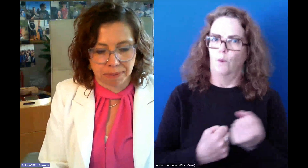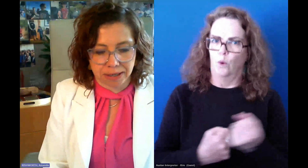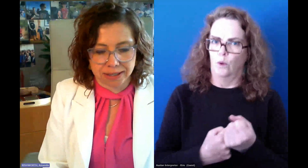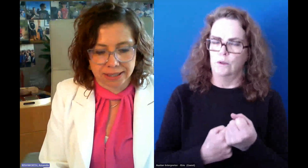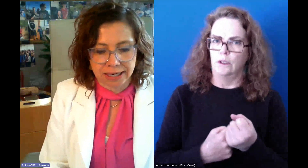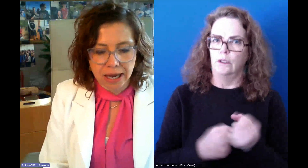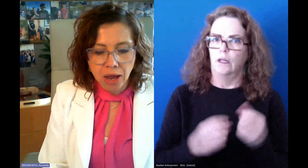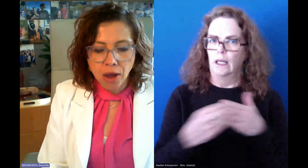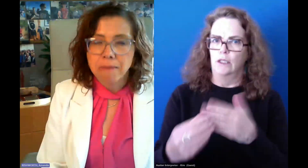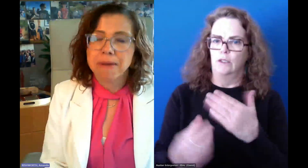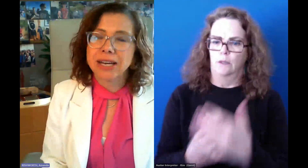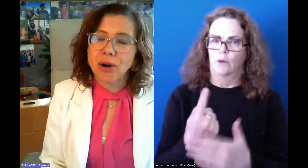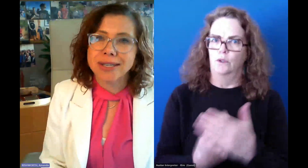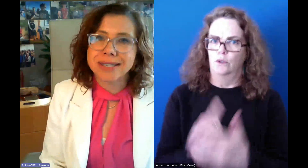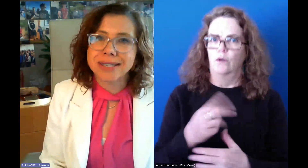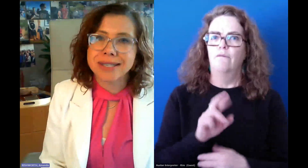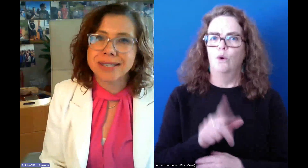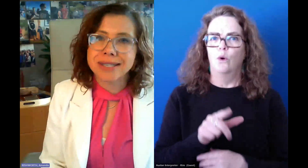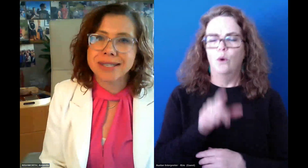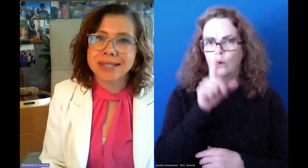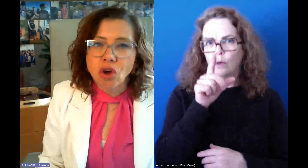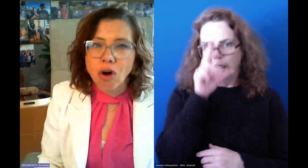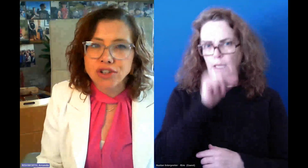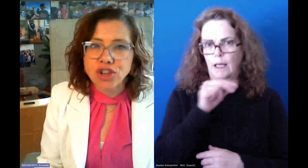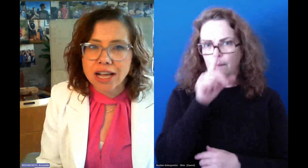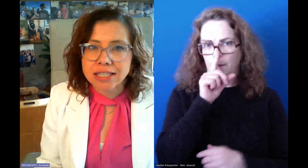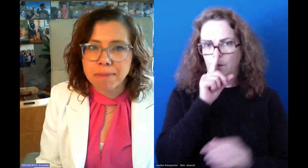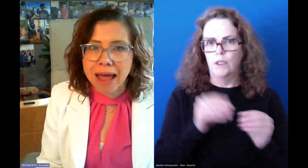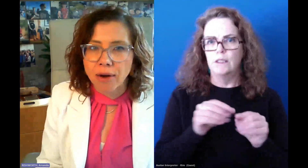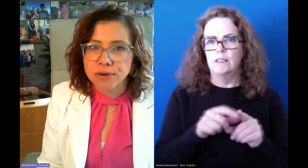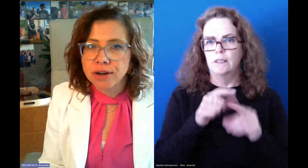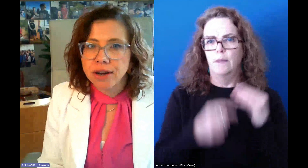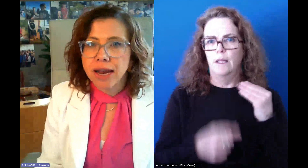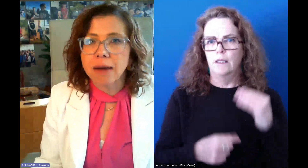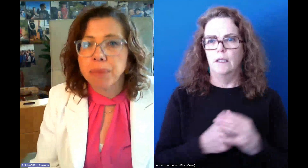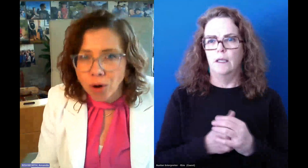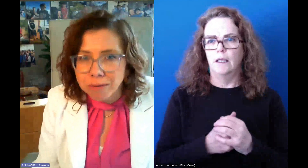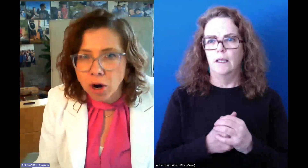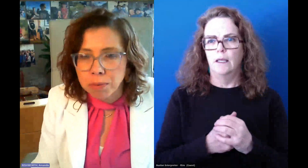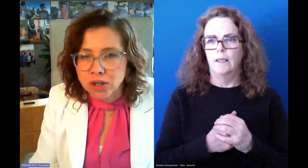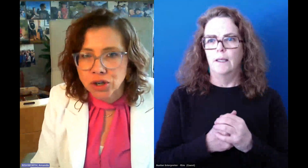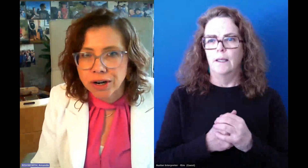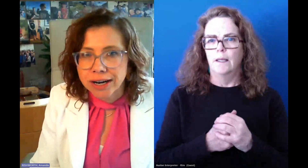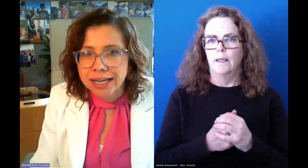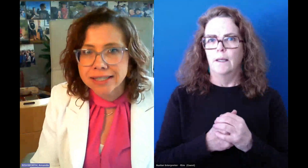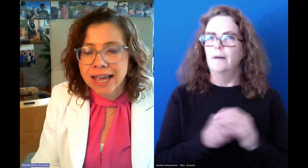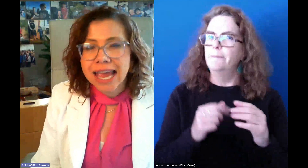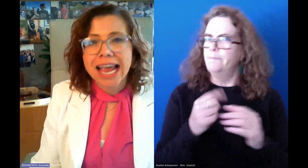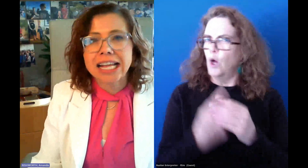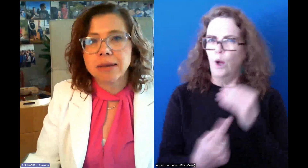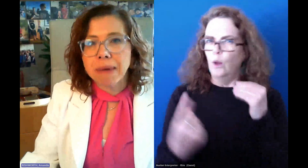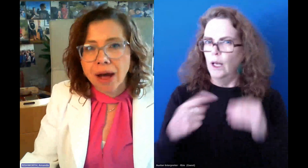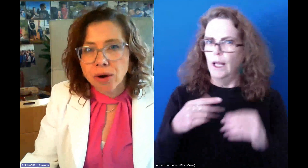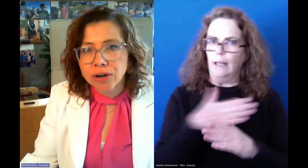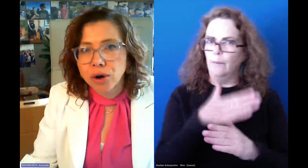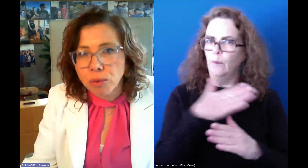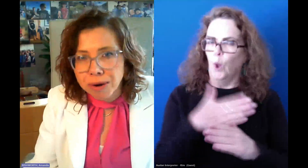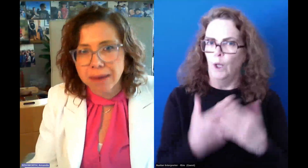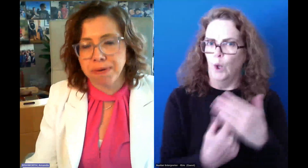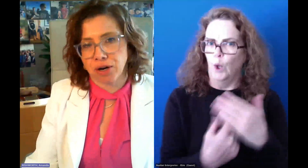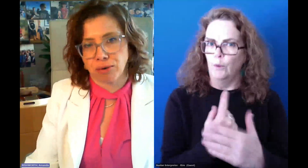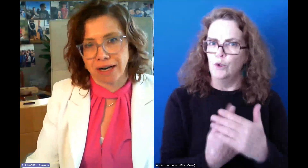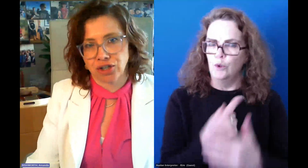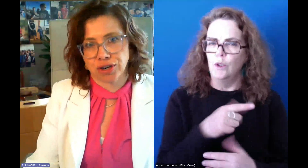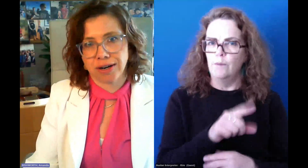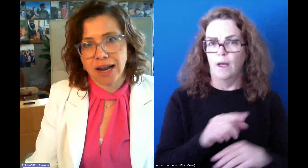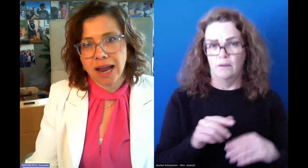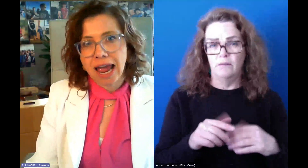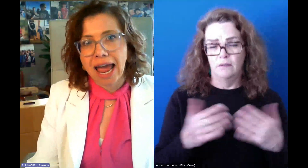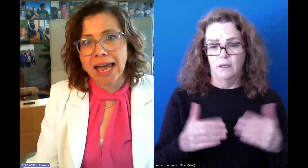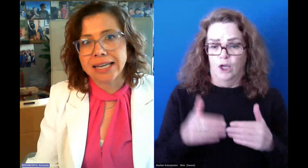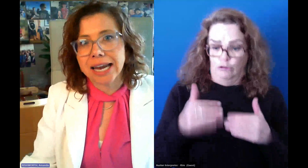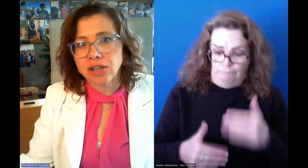disability because it's not just about employment opportunities it's about career progression and